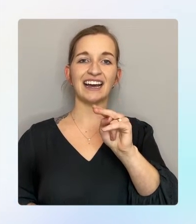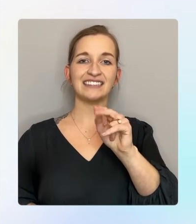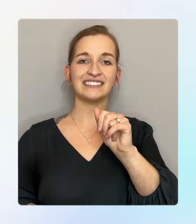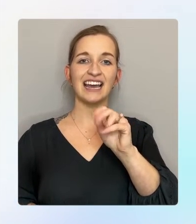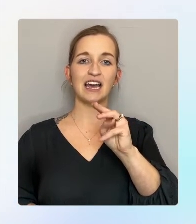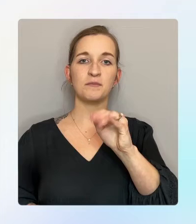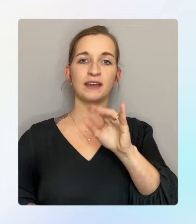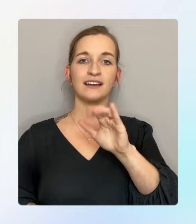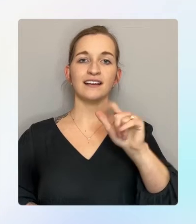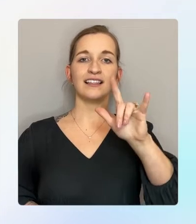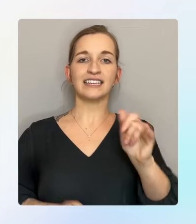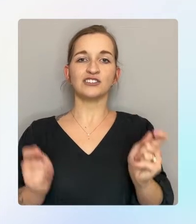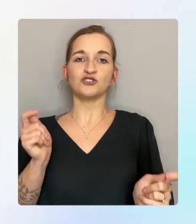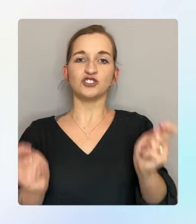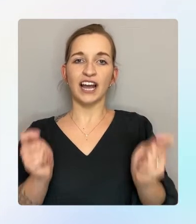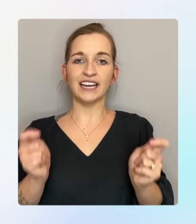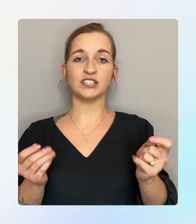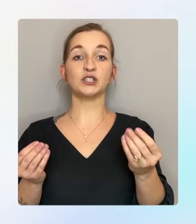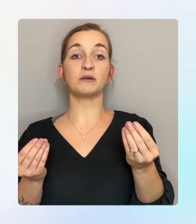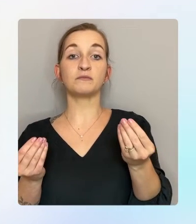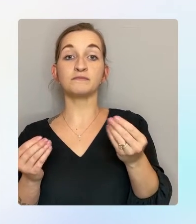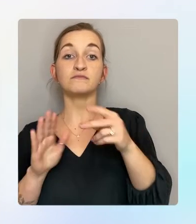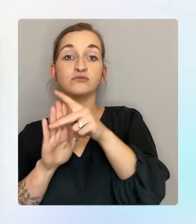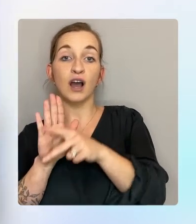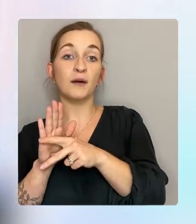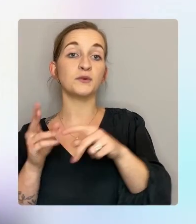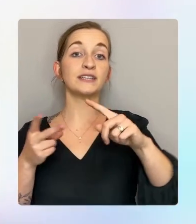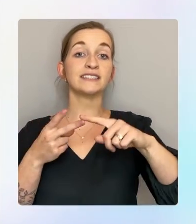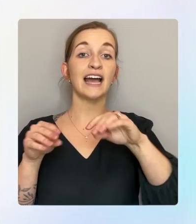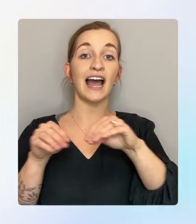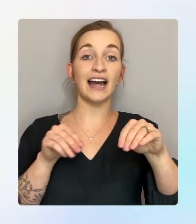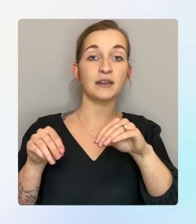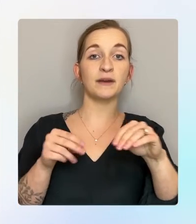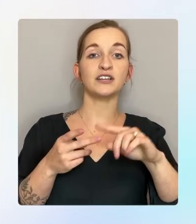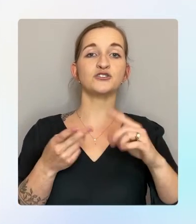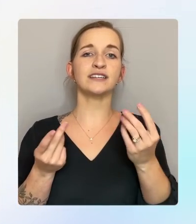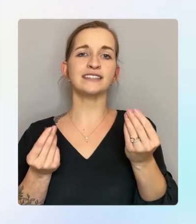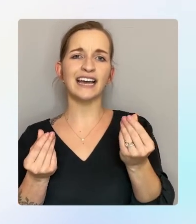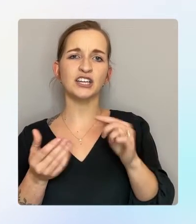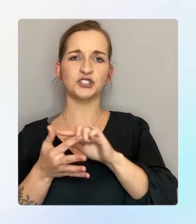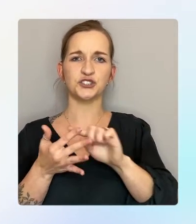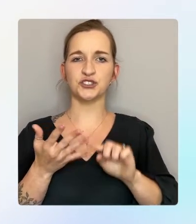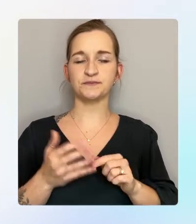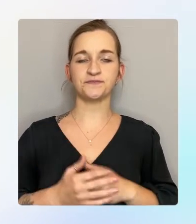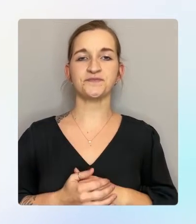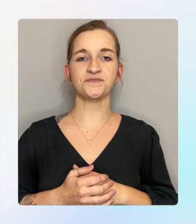of animations, textures, and other types of objects. Our next step is to create a patch graph